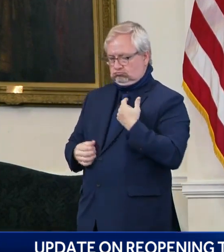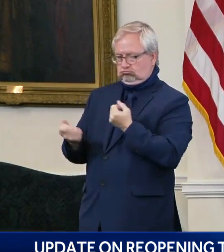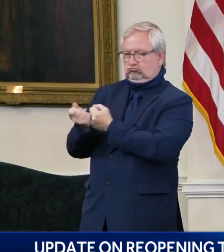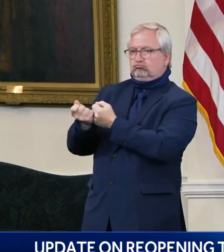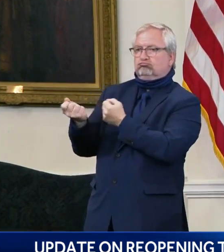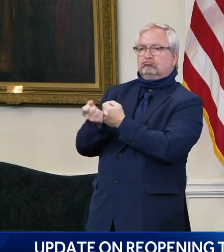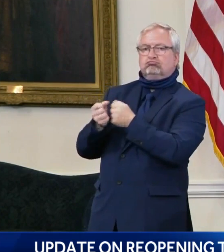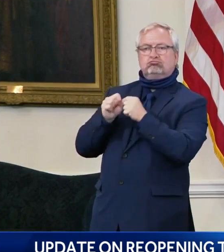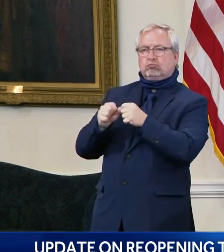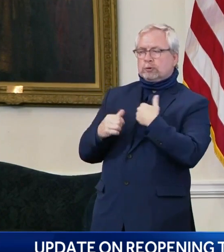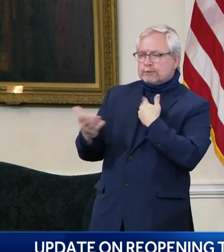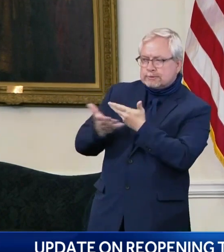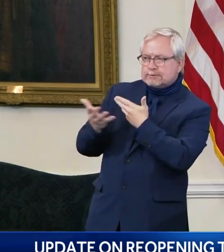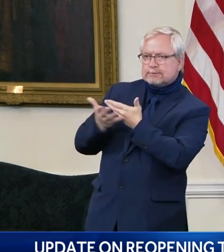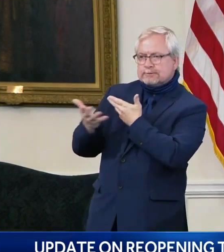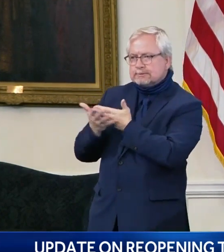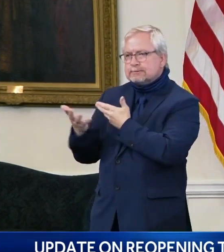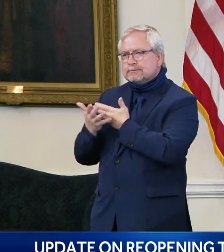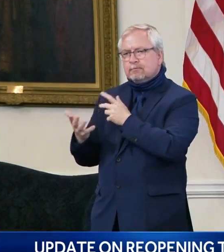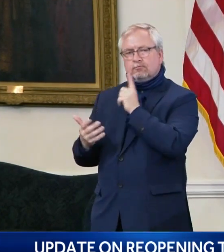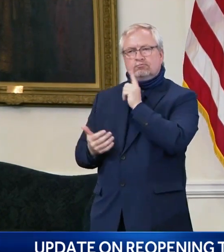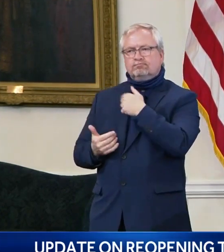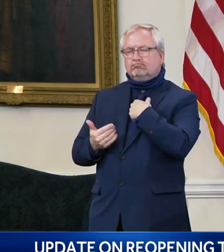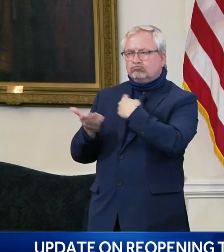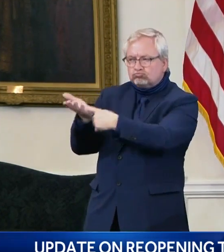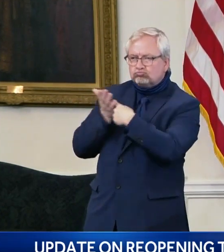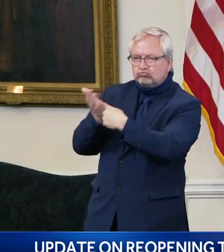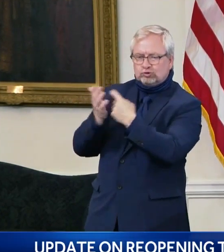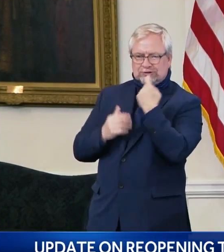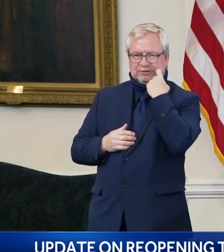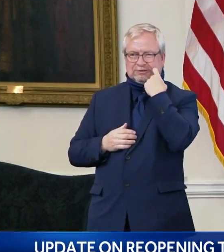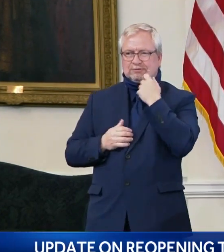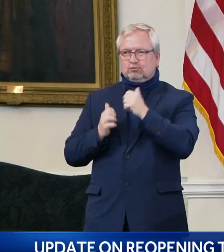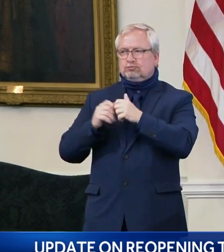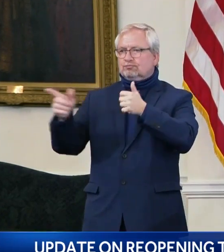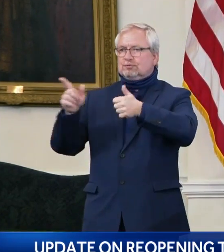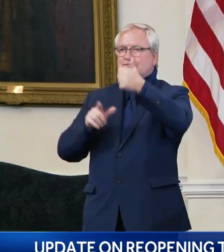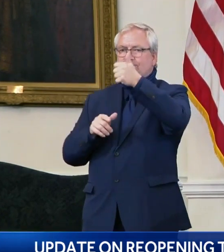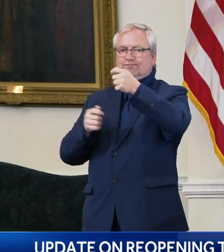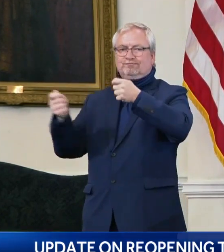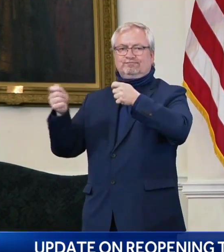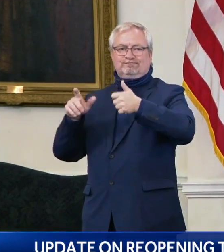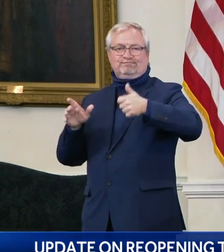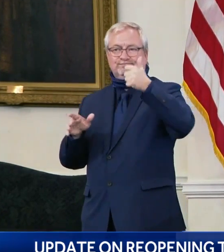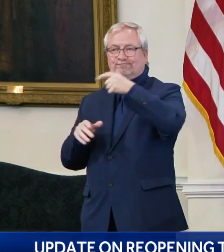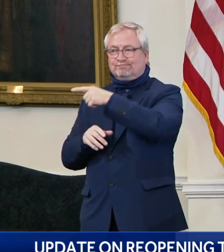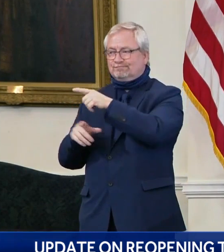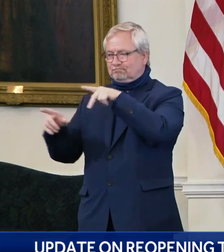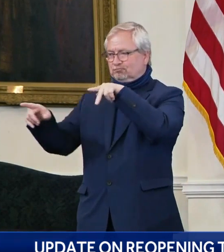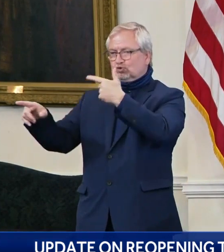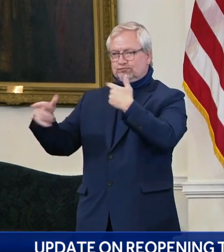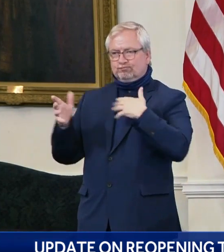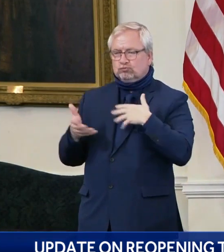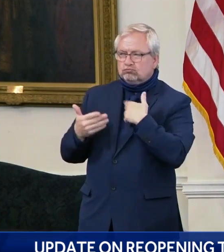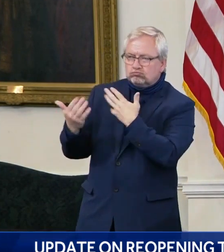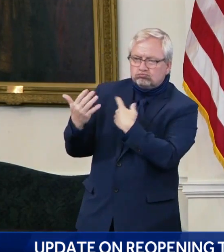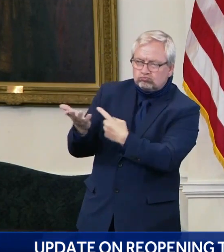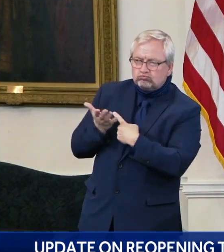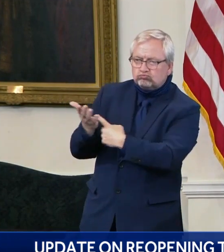WE UNDERSTAND THE ISSUES SHE IS DEALING WITH. WE ARE IN CONSTANT COMMUNICATION. WE HAD A GREAT CONVERSATION.